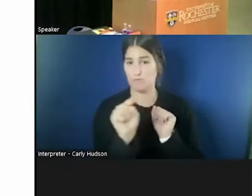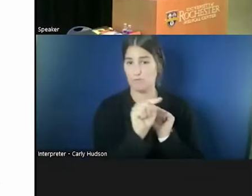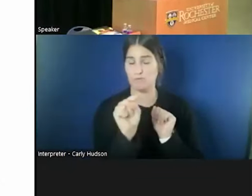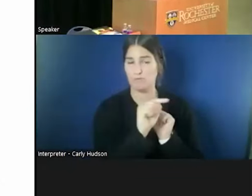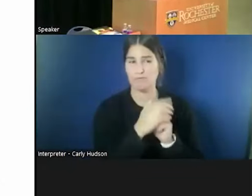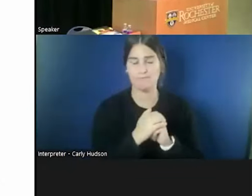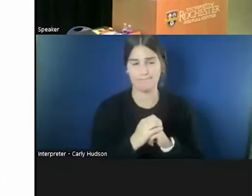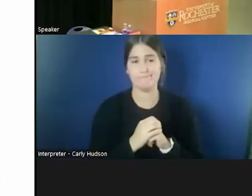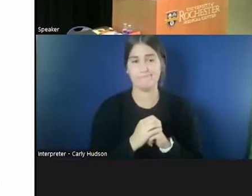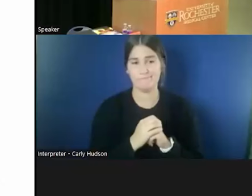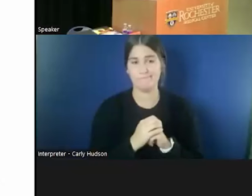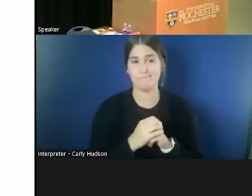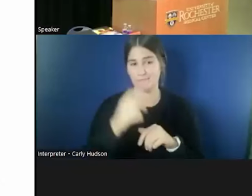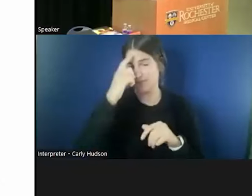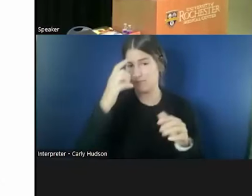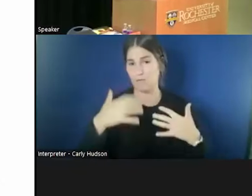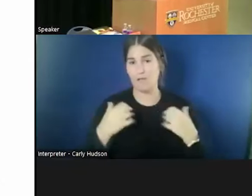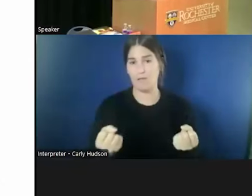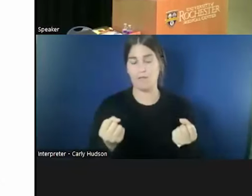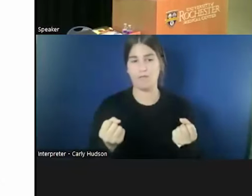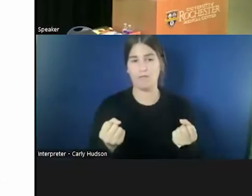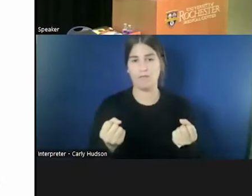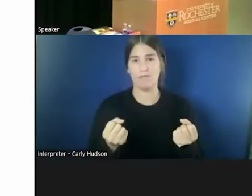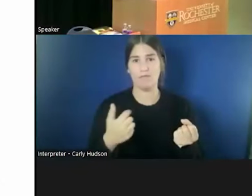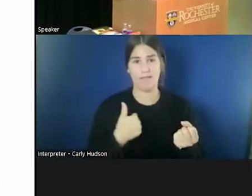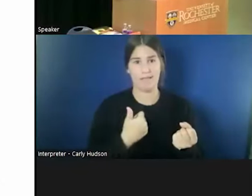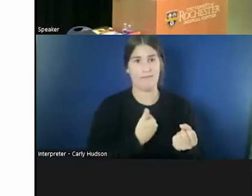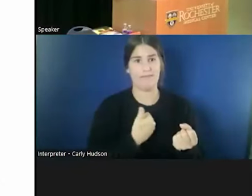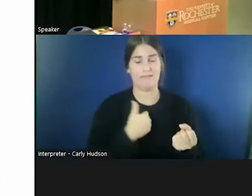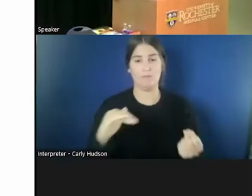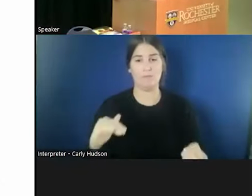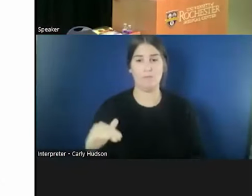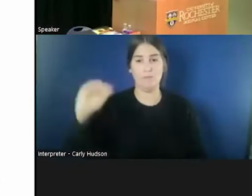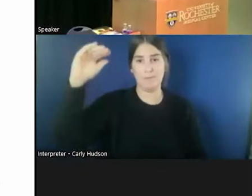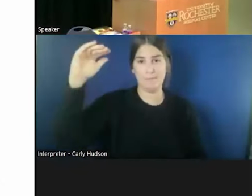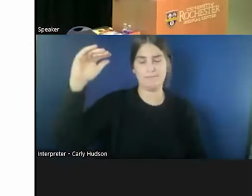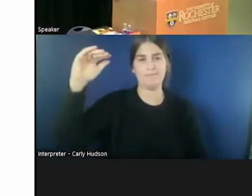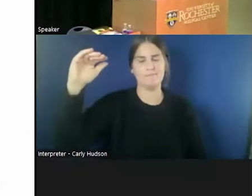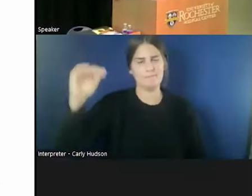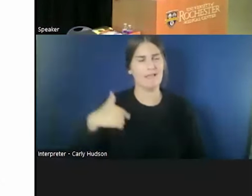know mental health is something that even myself growing up I was always afraid to